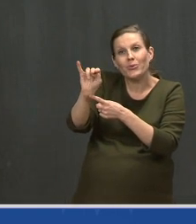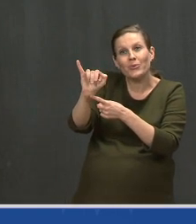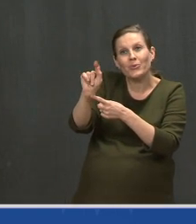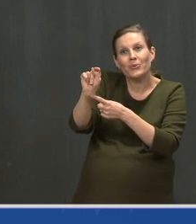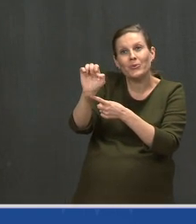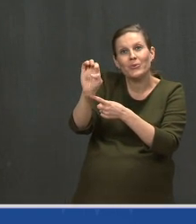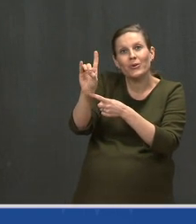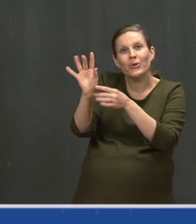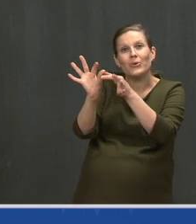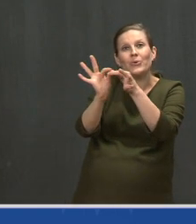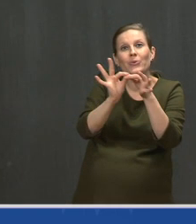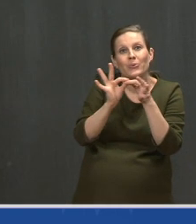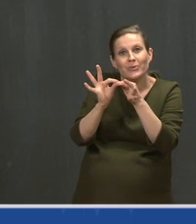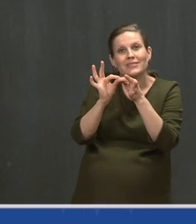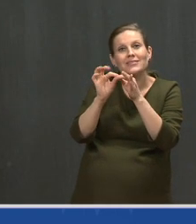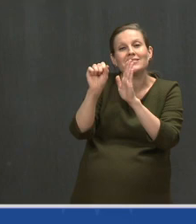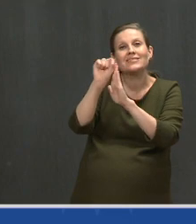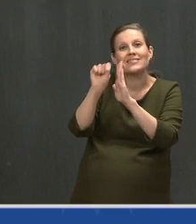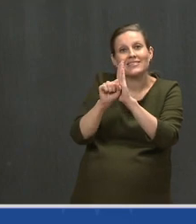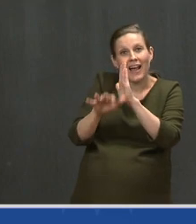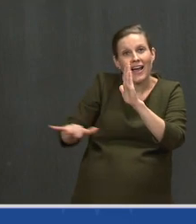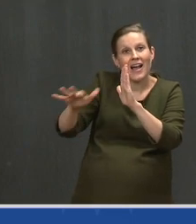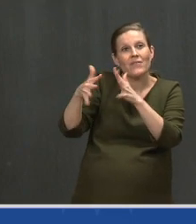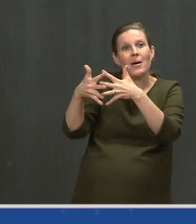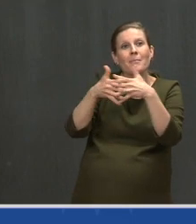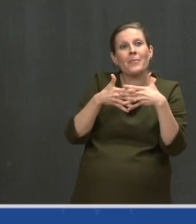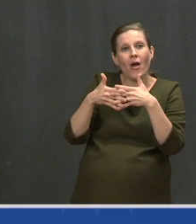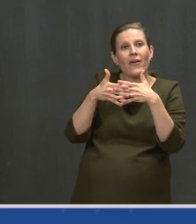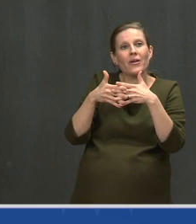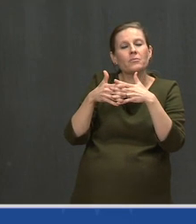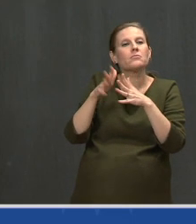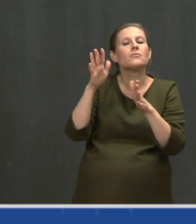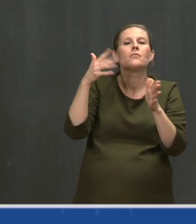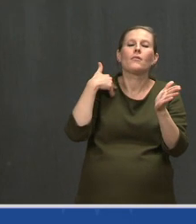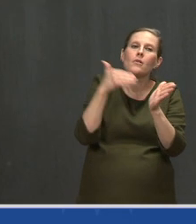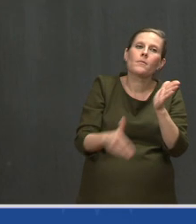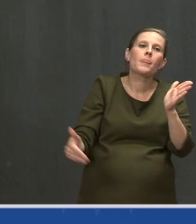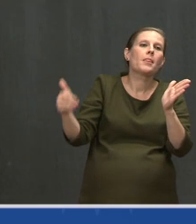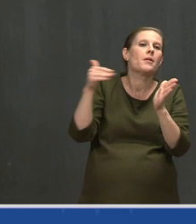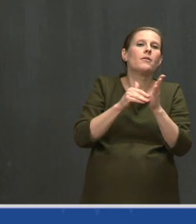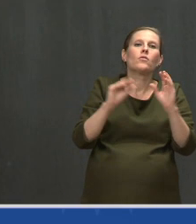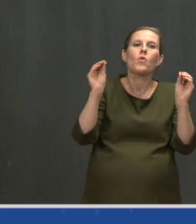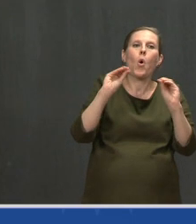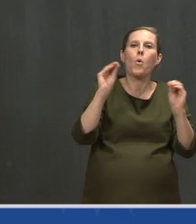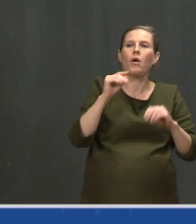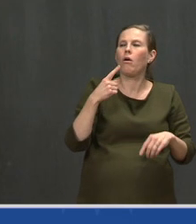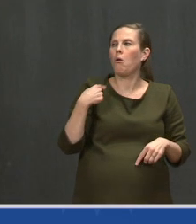There's nothing beyond our capacity if we act together. So it's time to move together.